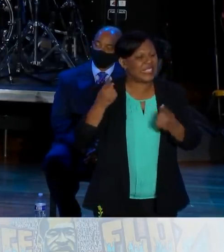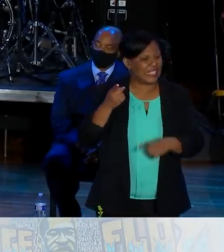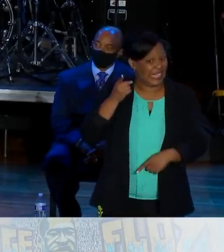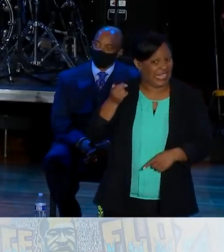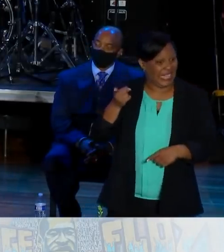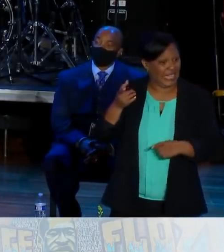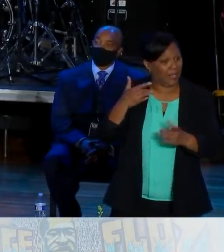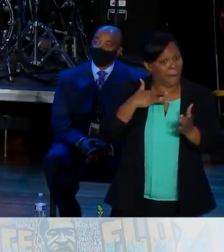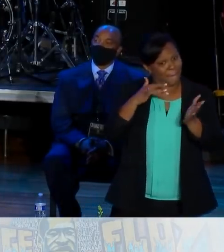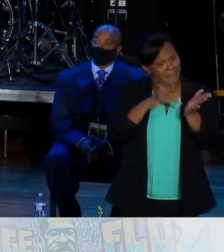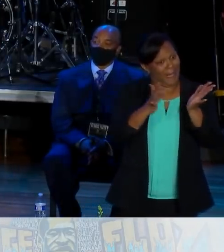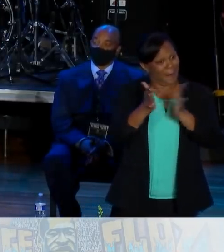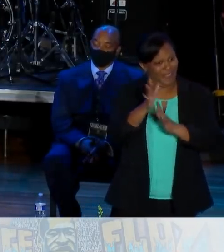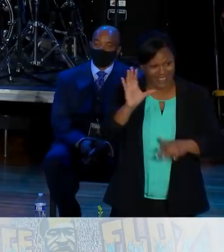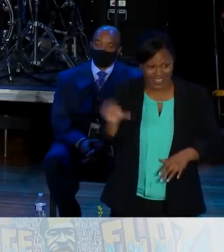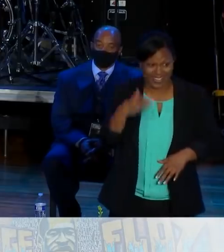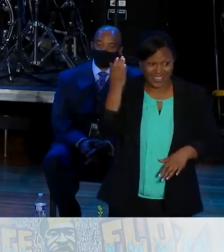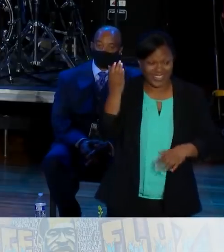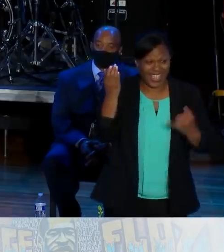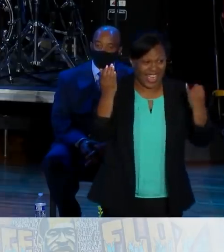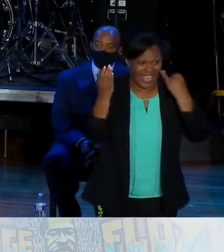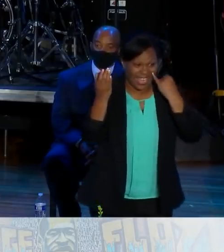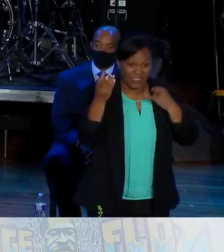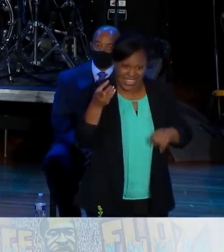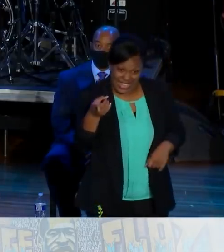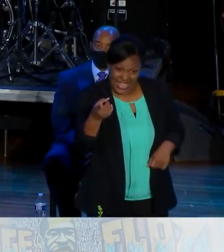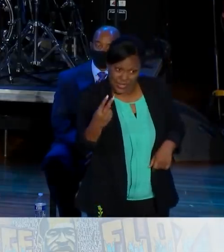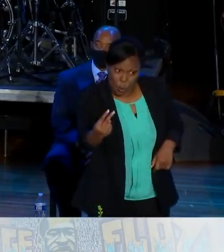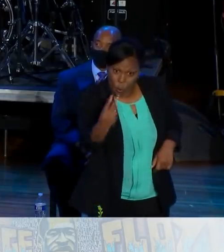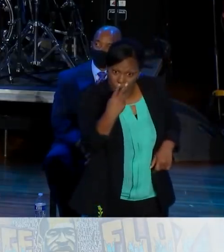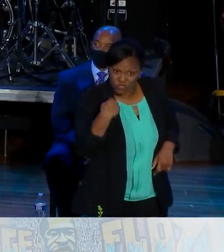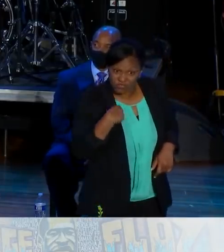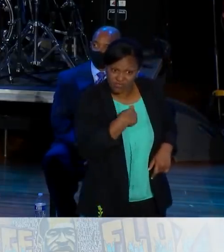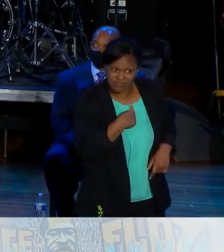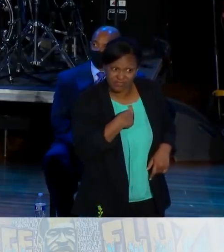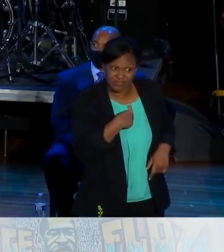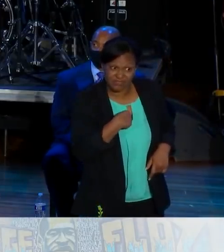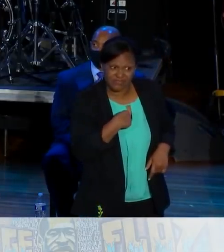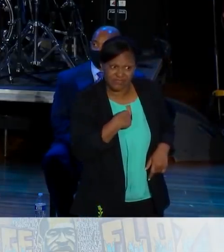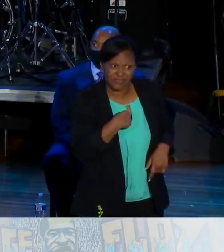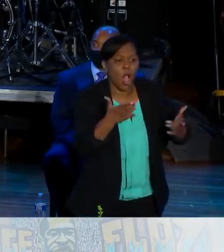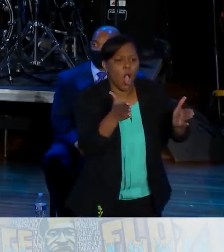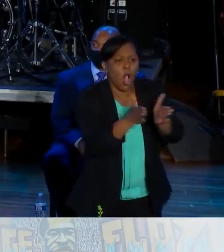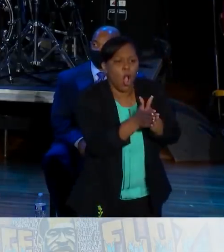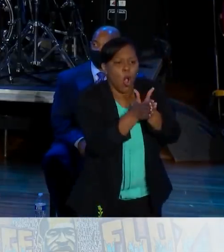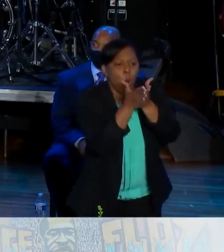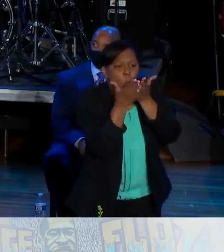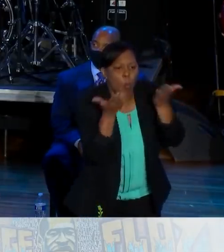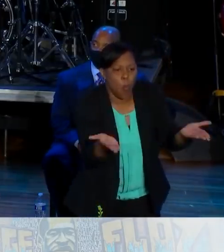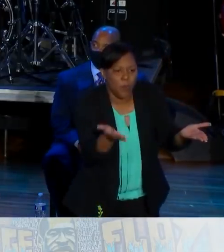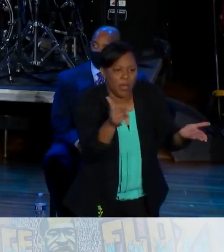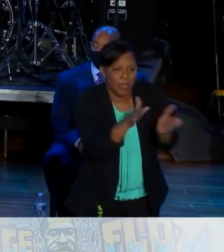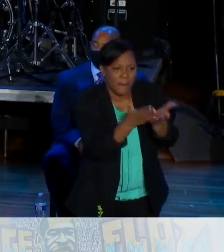ALONE. BUT, SINCE HE HELD THE BIBLE,